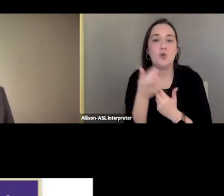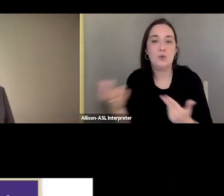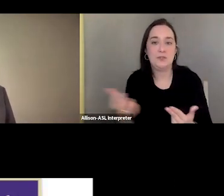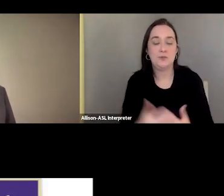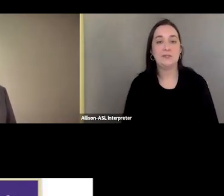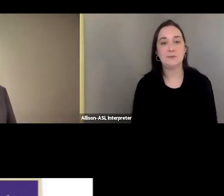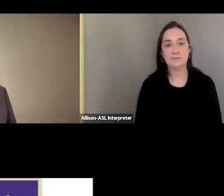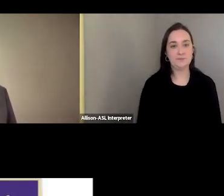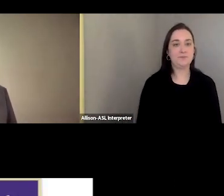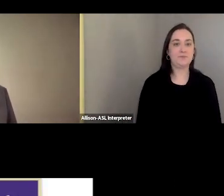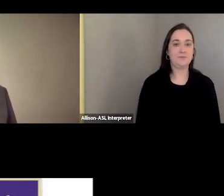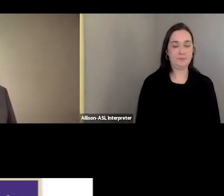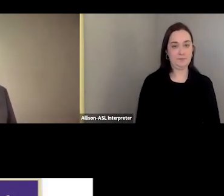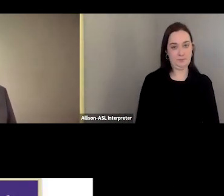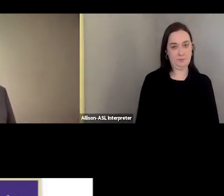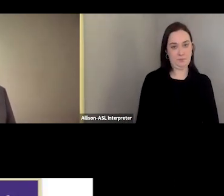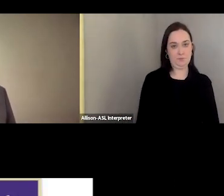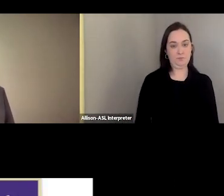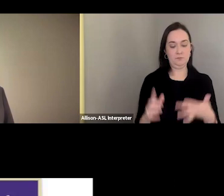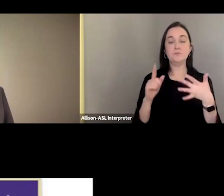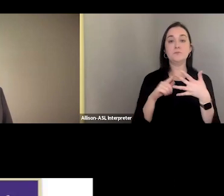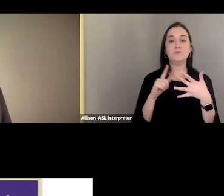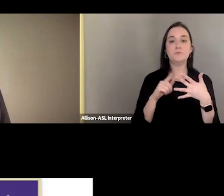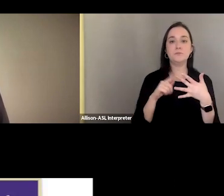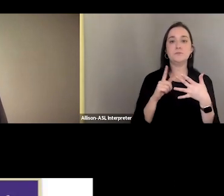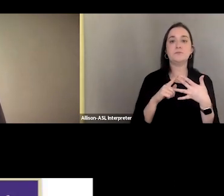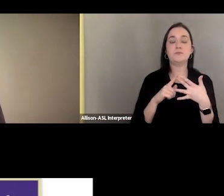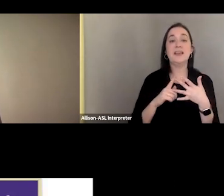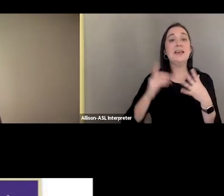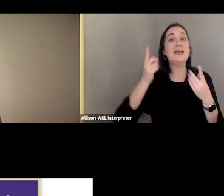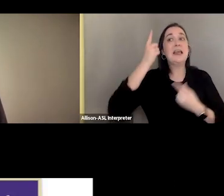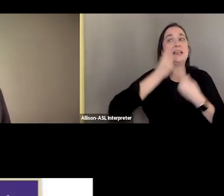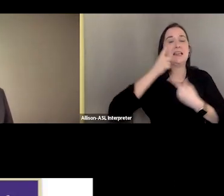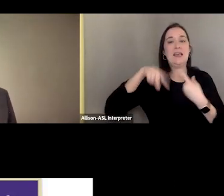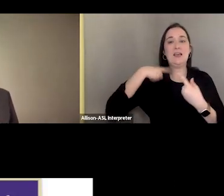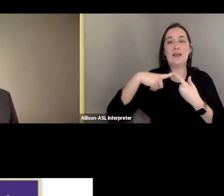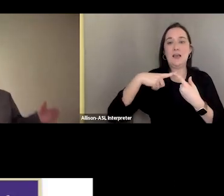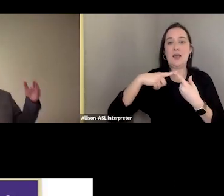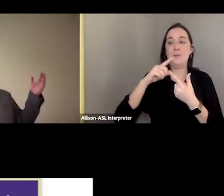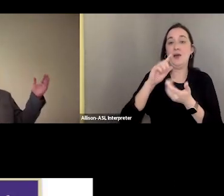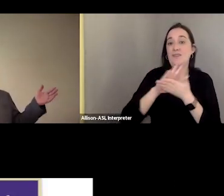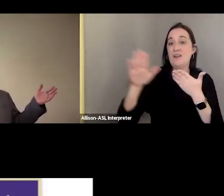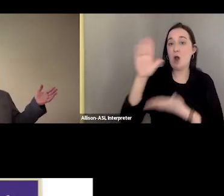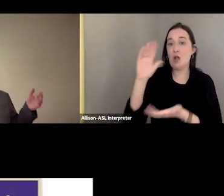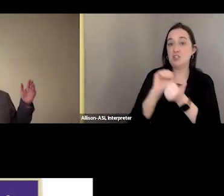as administration is to be very thoughtful about your college athletes. So college college gambling is a real thing.